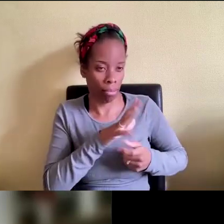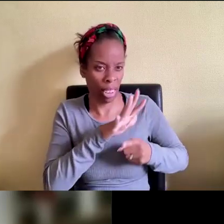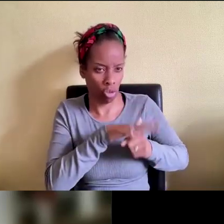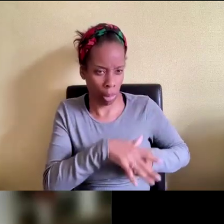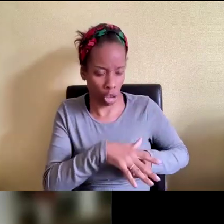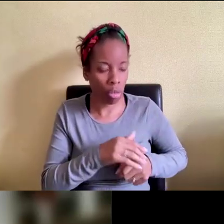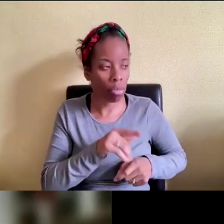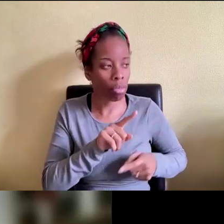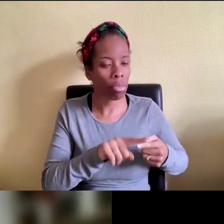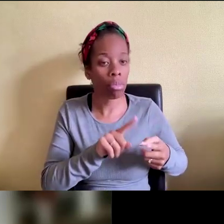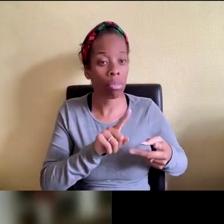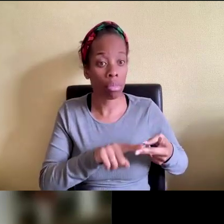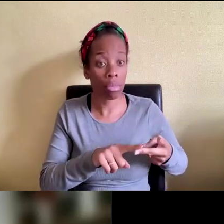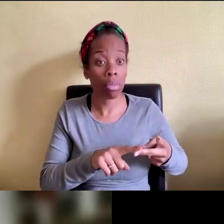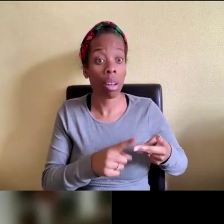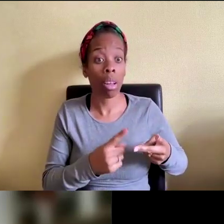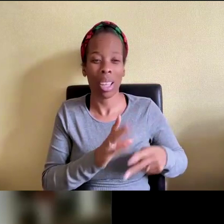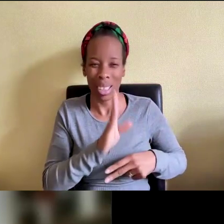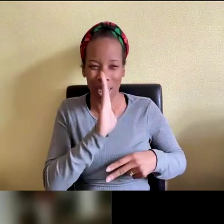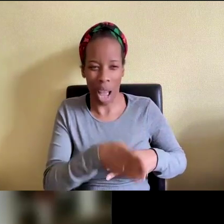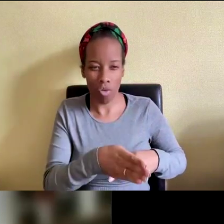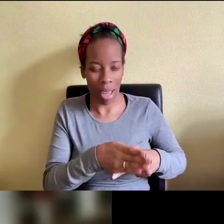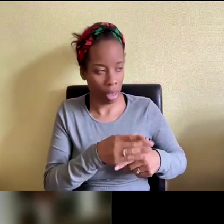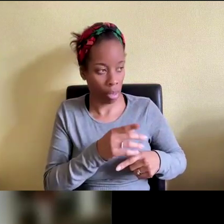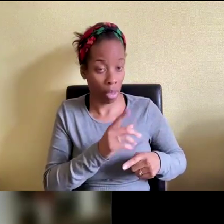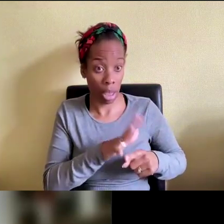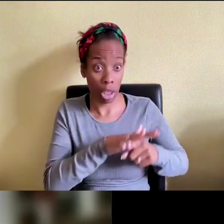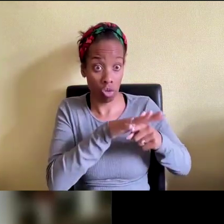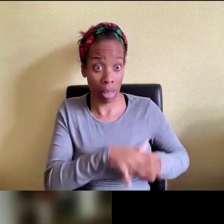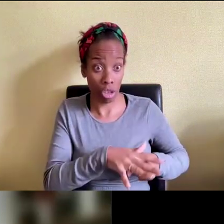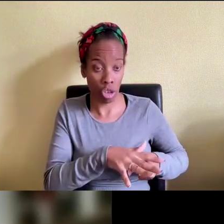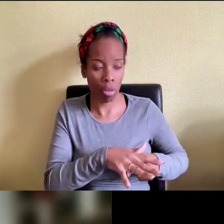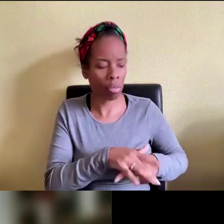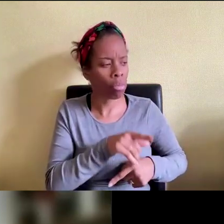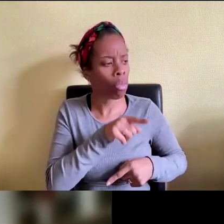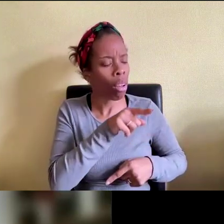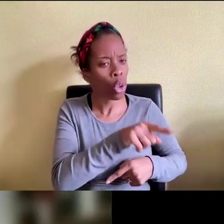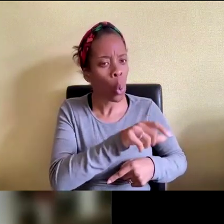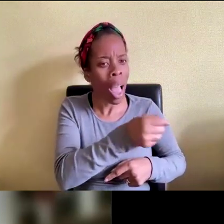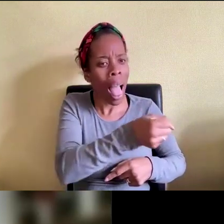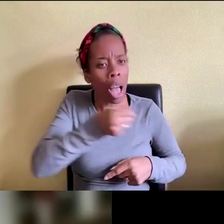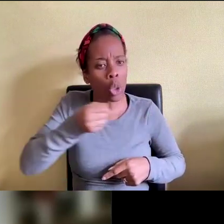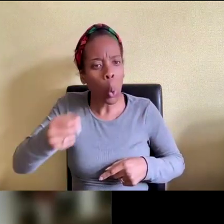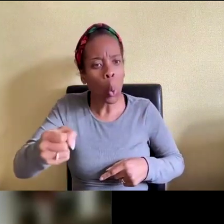if particularly if it's direct discrimination, if they exclude you from something because you're disabled and then three months